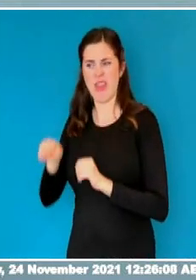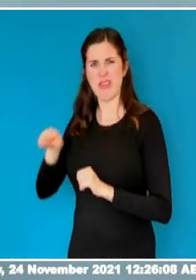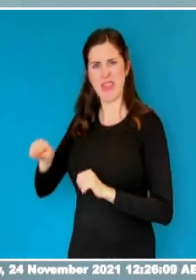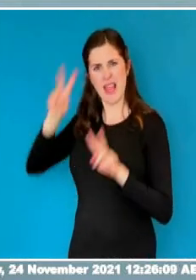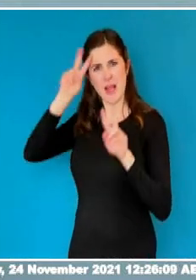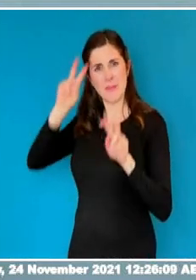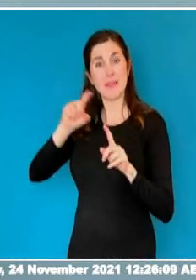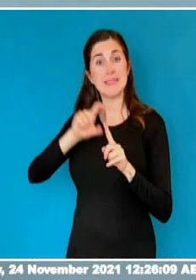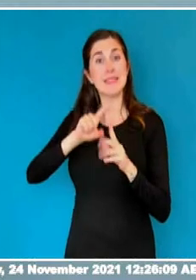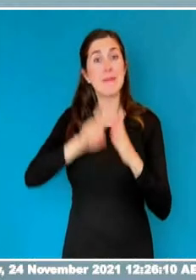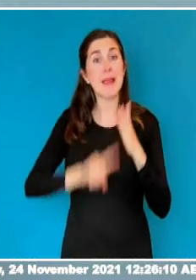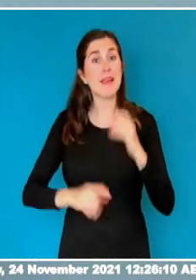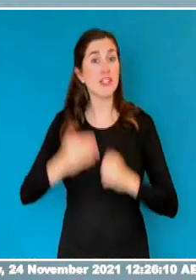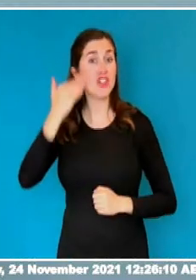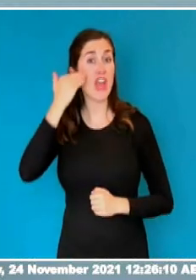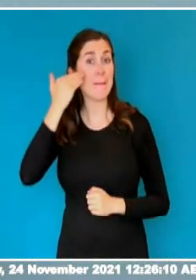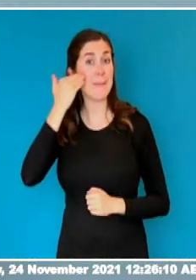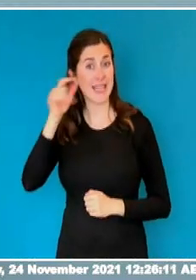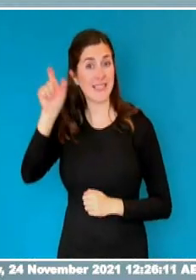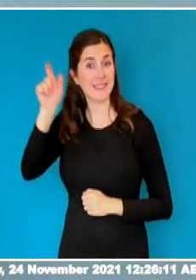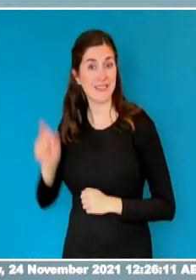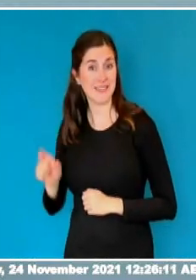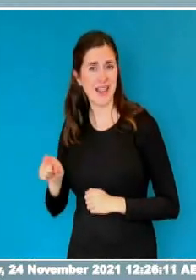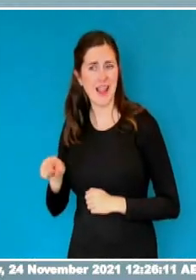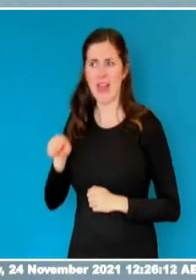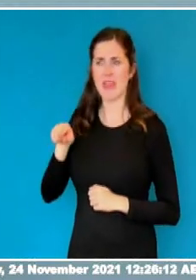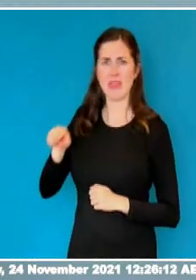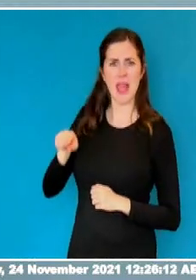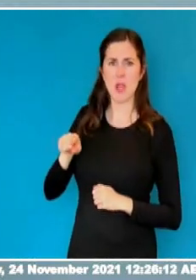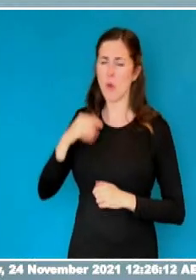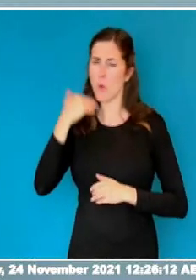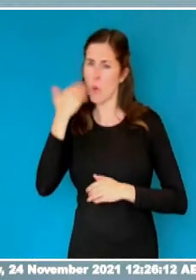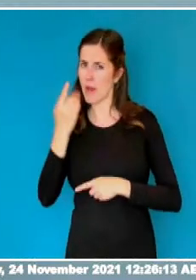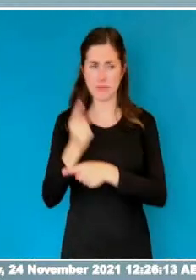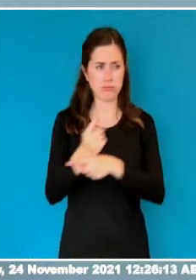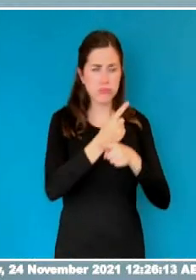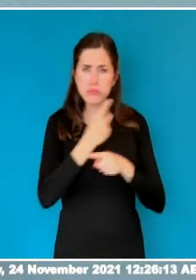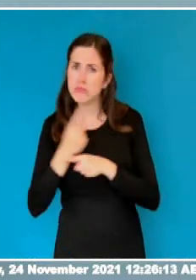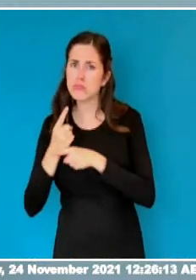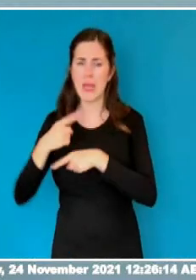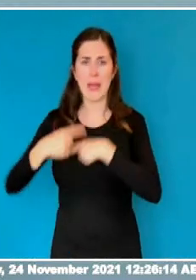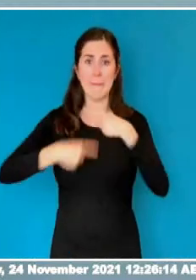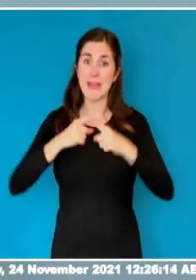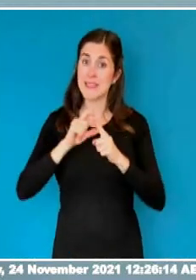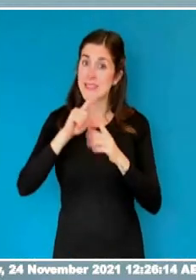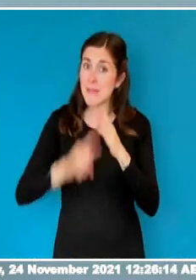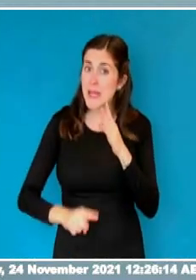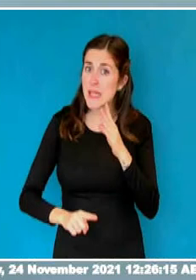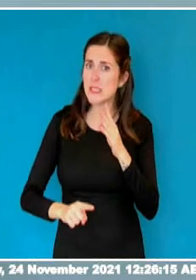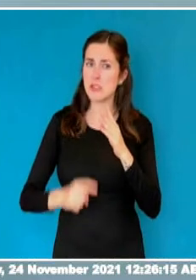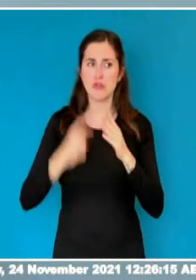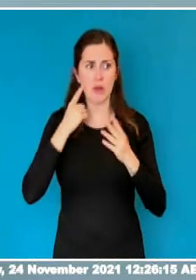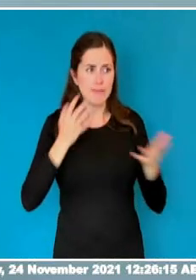are regularly talking within the organisation from a senior leadership perspective about the topics of disability and disability employment.